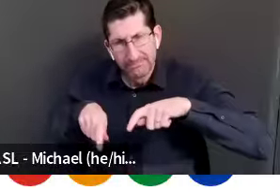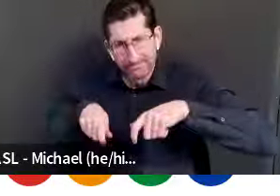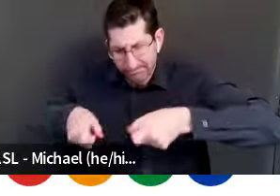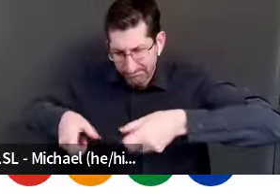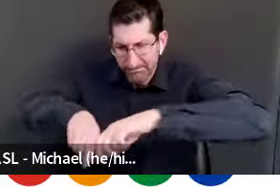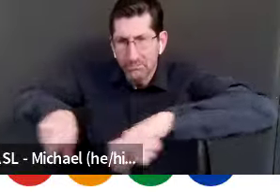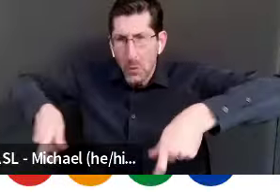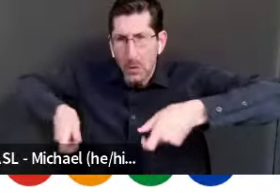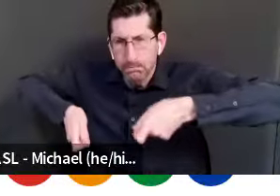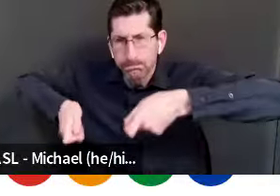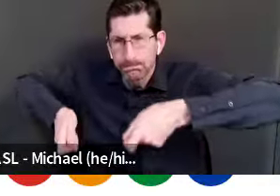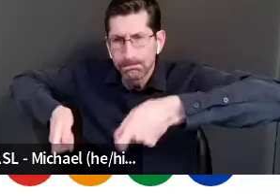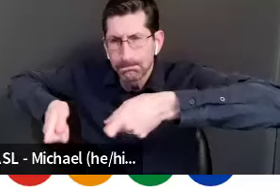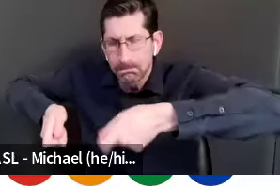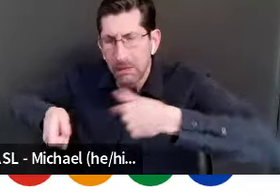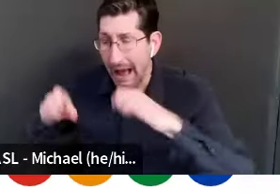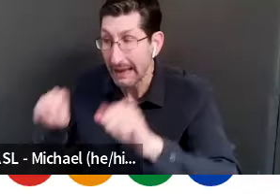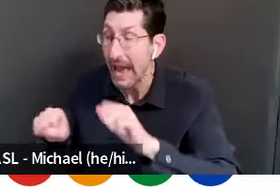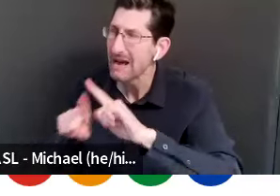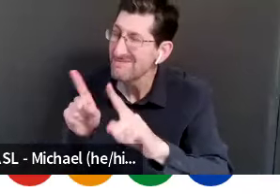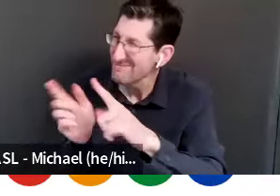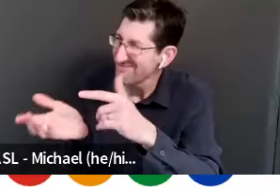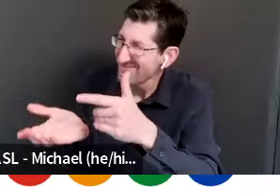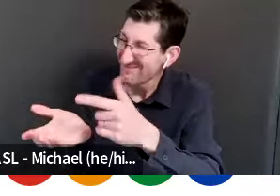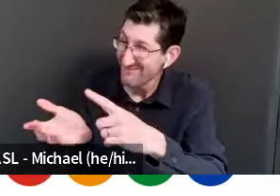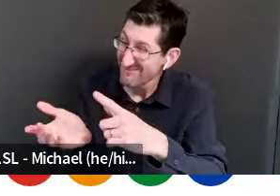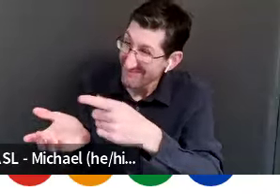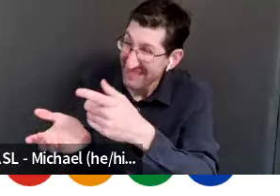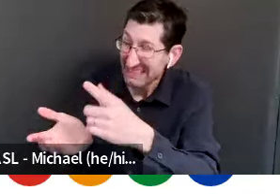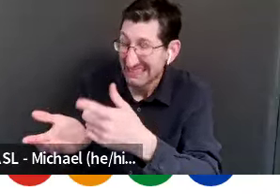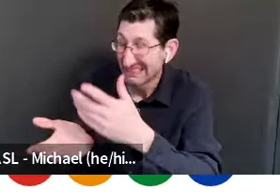I DO OKAY BY MYSELF. AT LEAST THEY CAN ASK AND